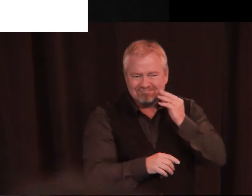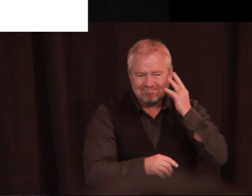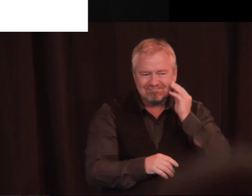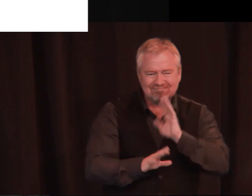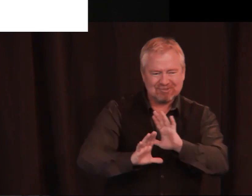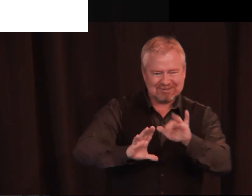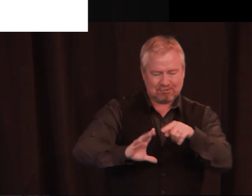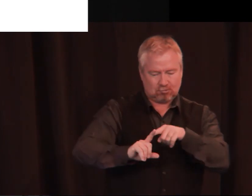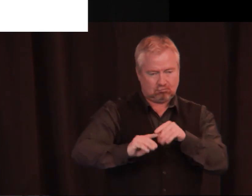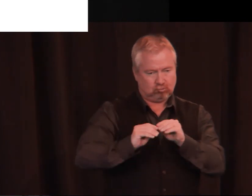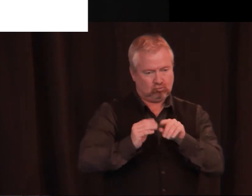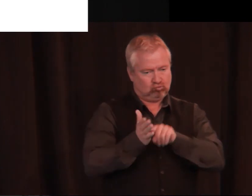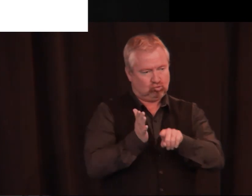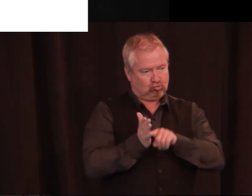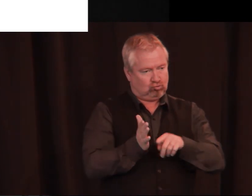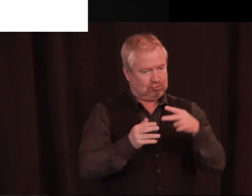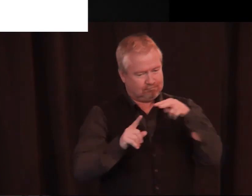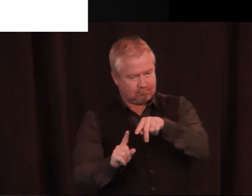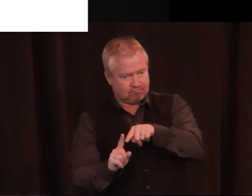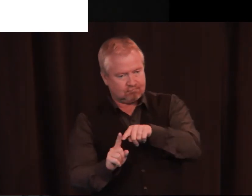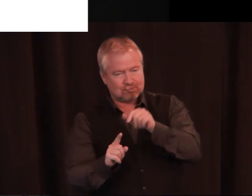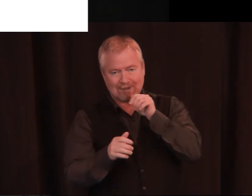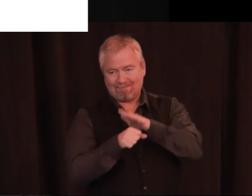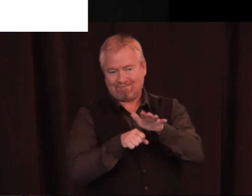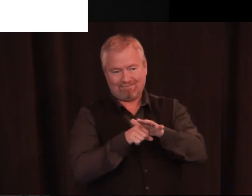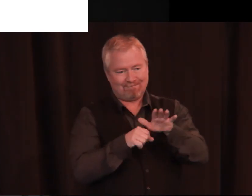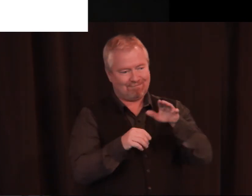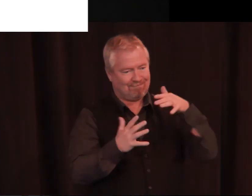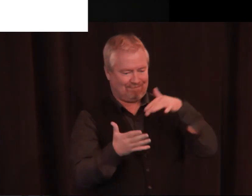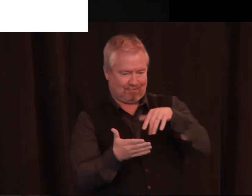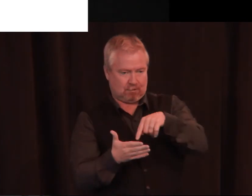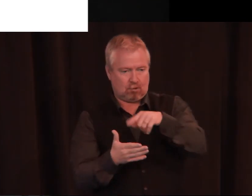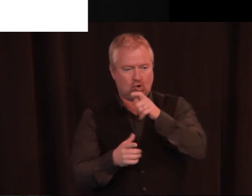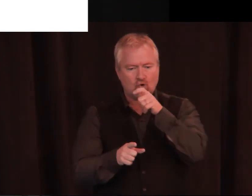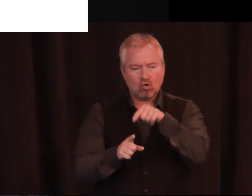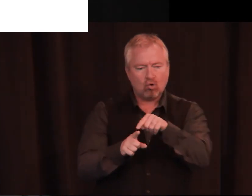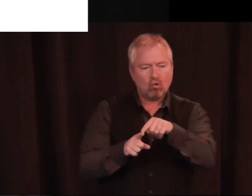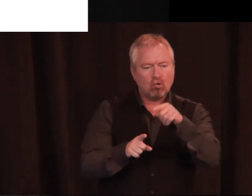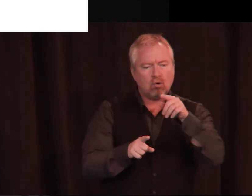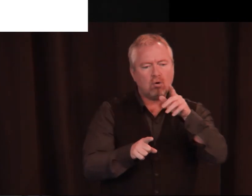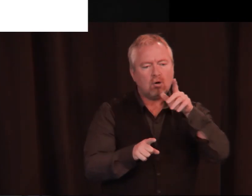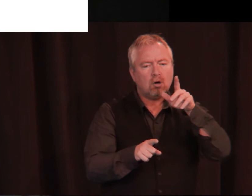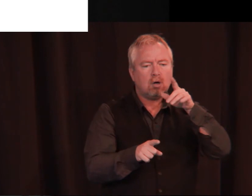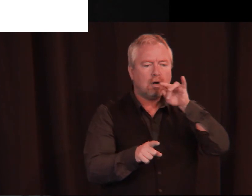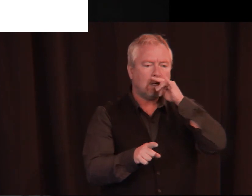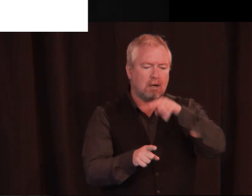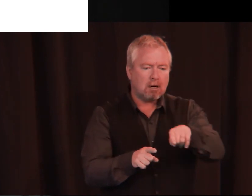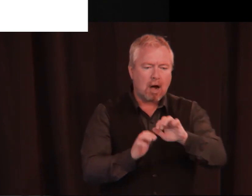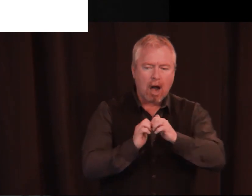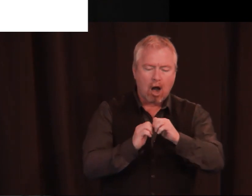there's not a whole lot of research looking at how much kids should be receiving for early intervention services,